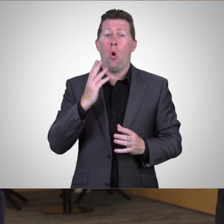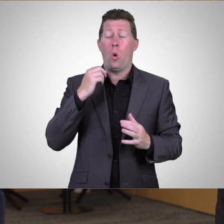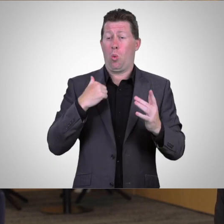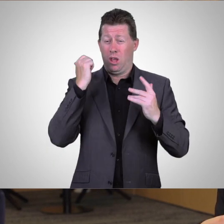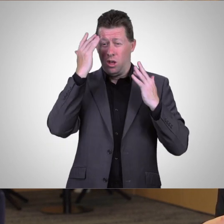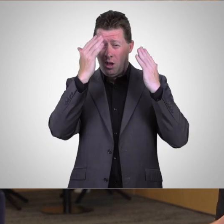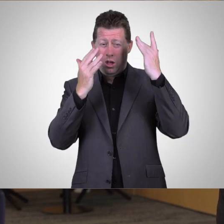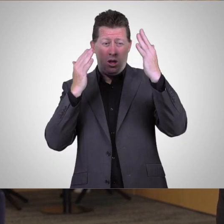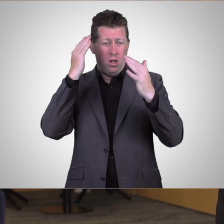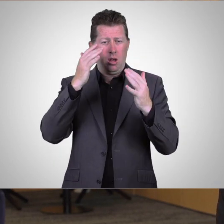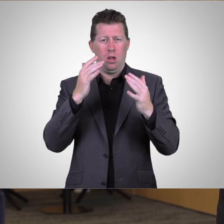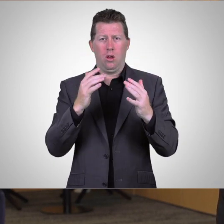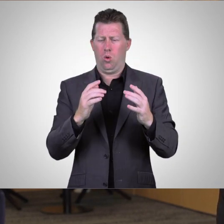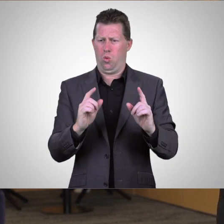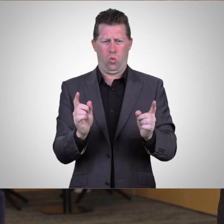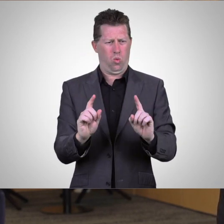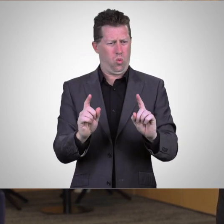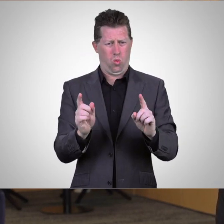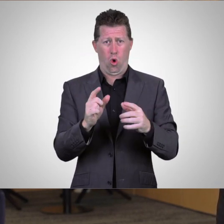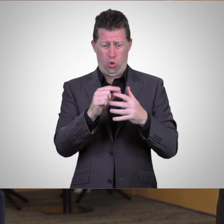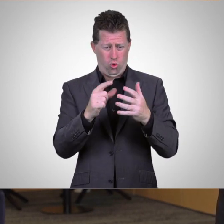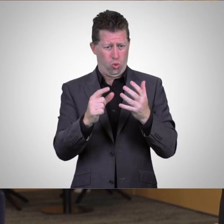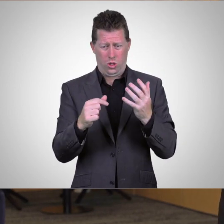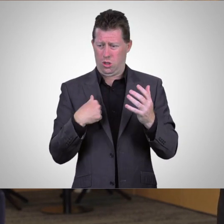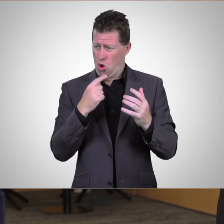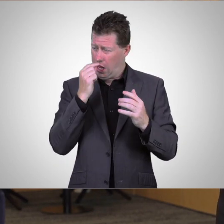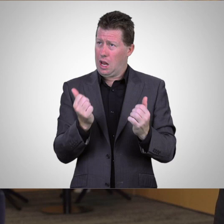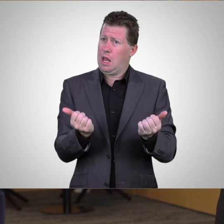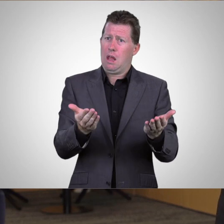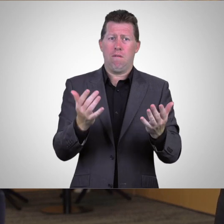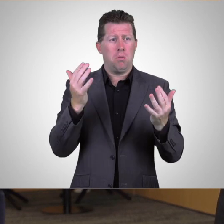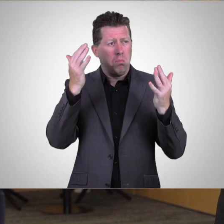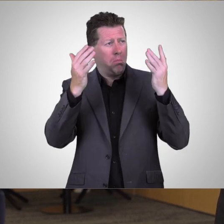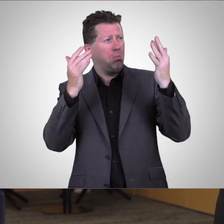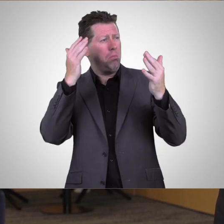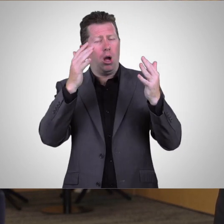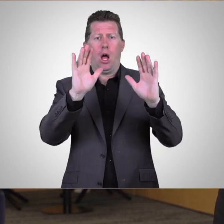when we're thinking about what exactly... what choices could we provide students with. We need